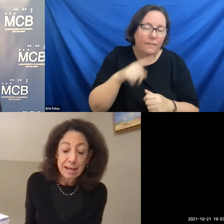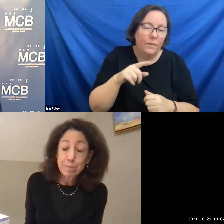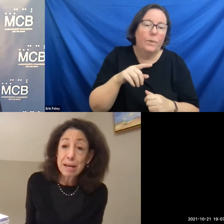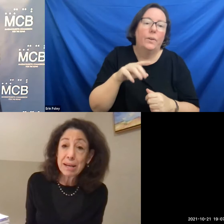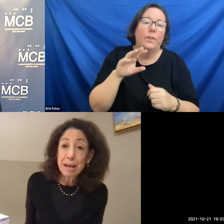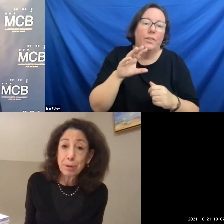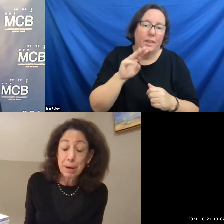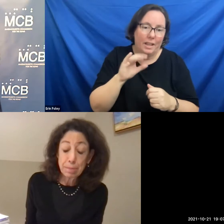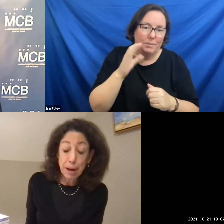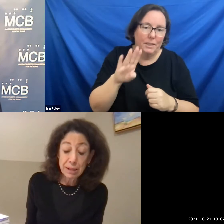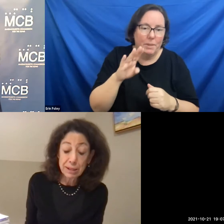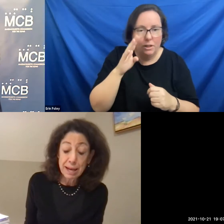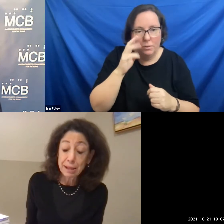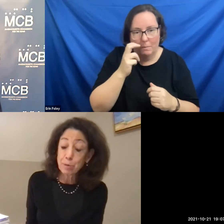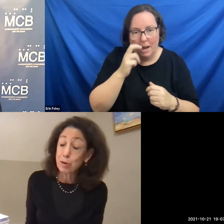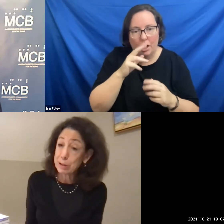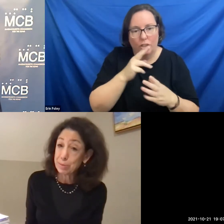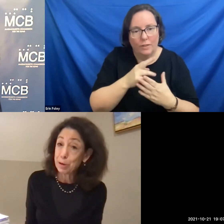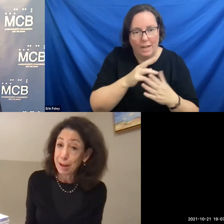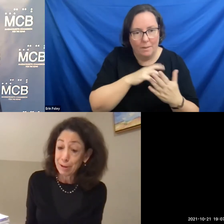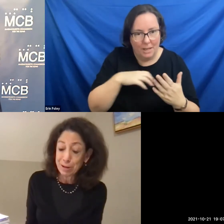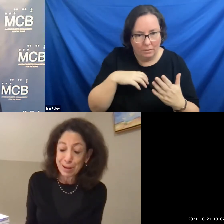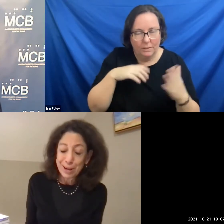He has made an implemented policy at the municipal level